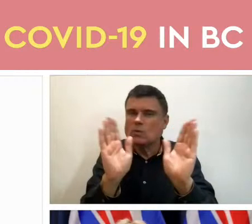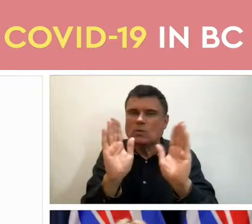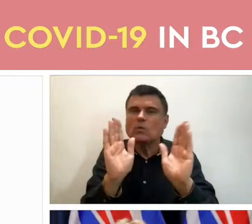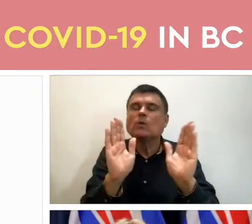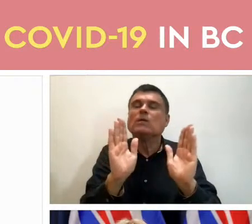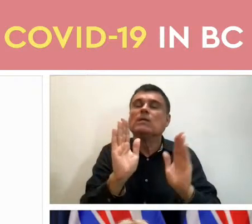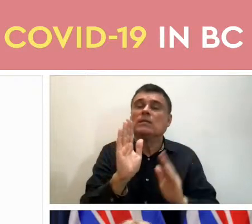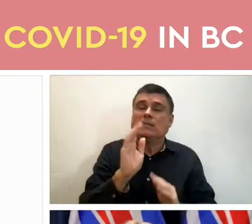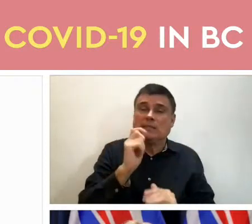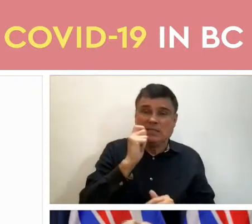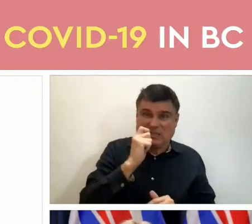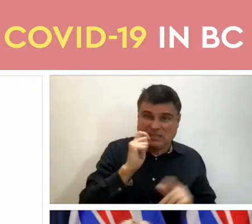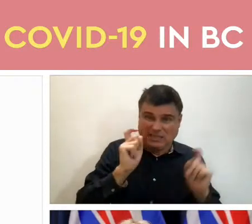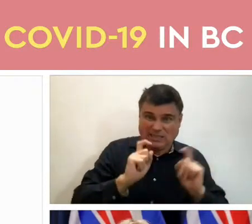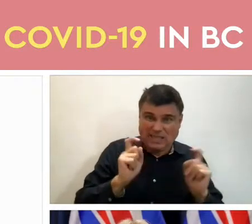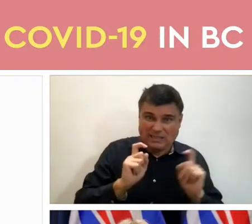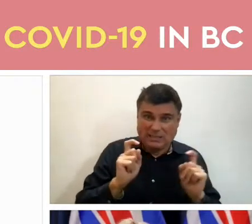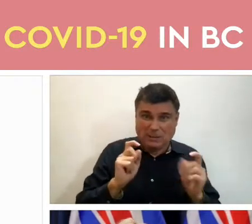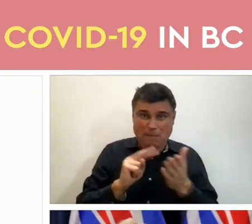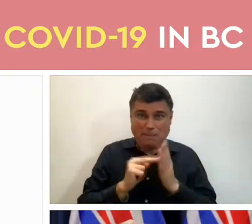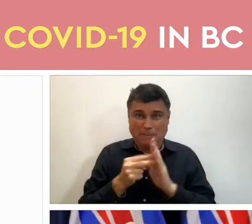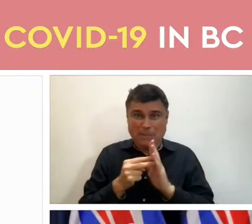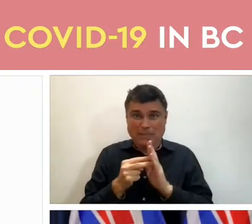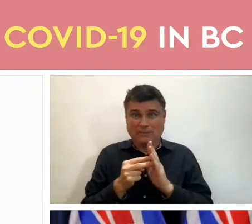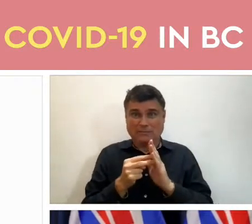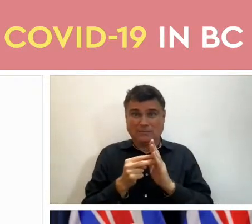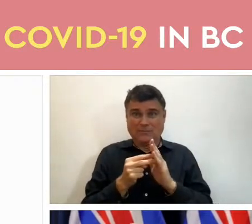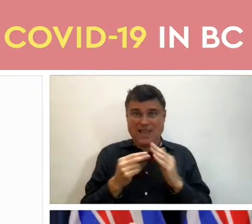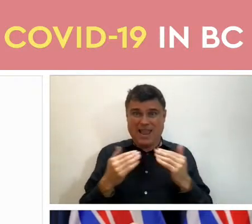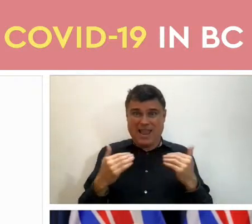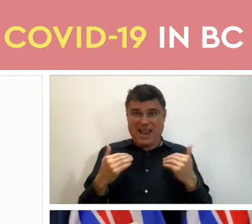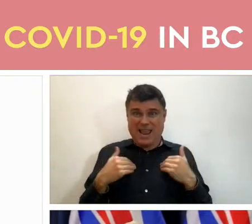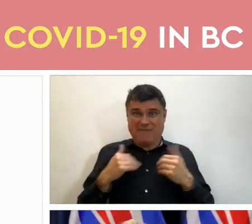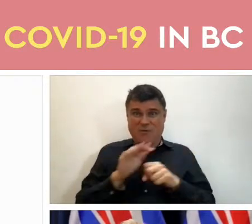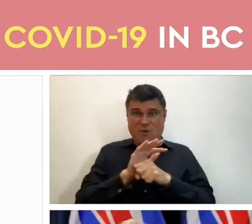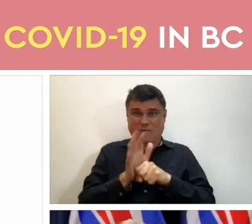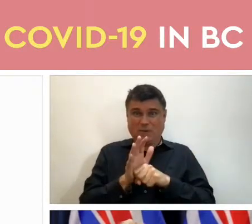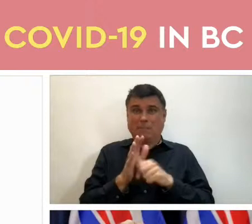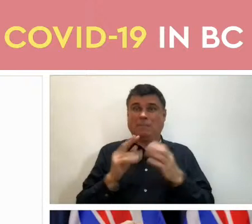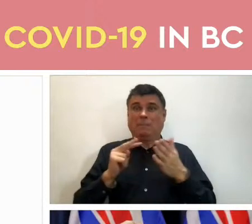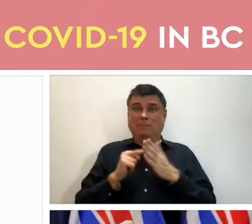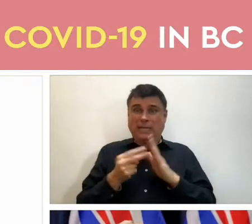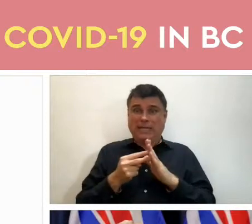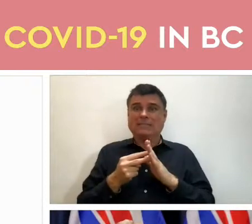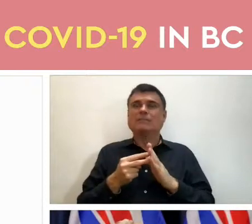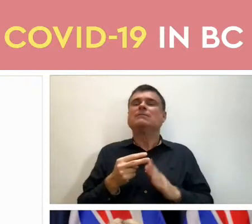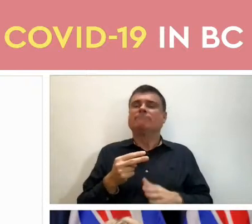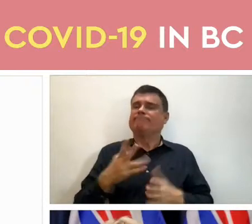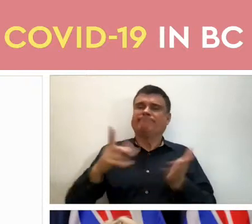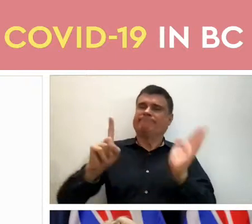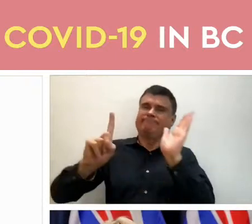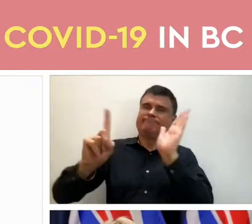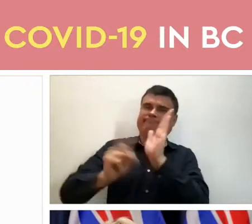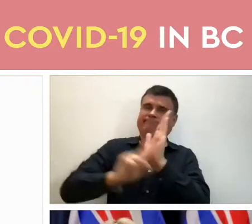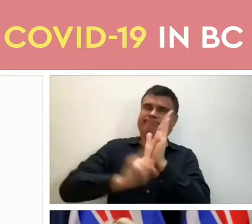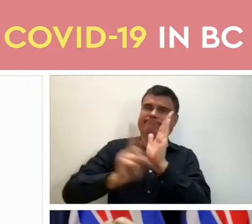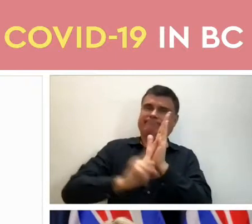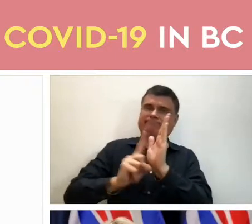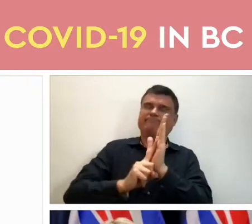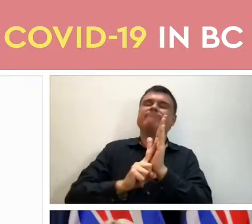those things. It is a red light and not a green light. It is important that these are